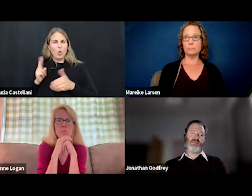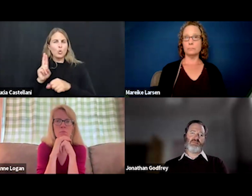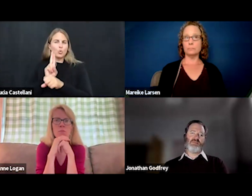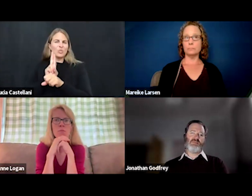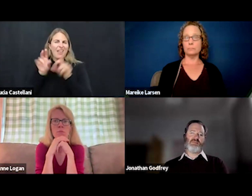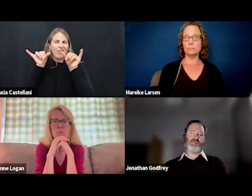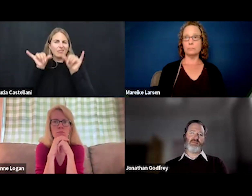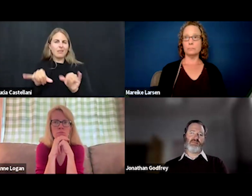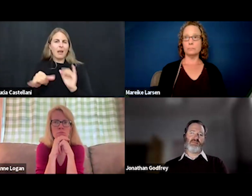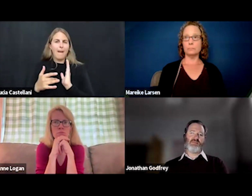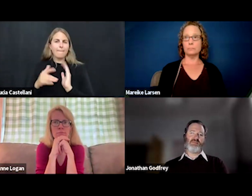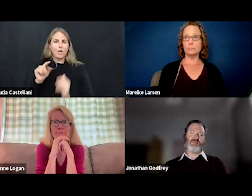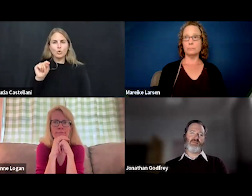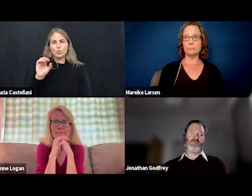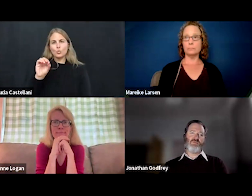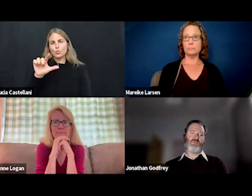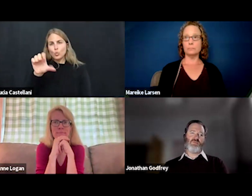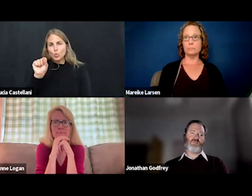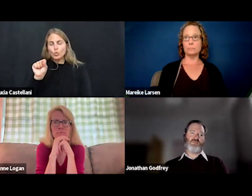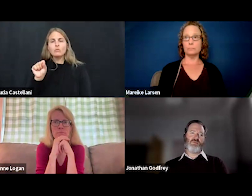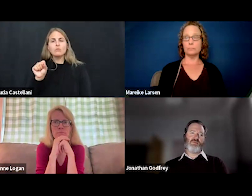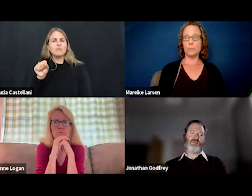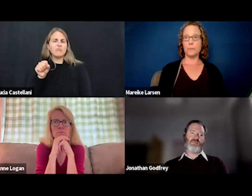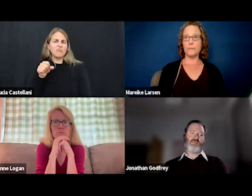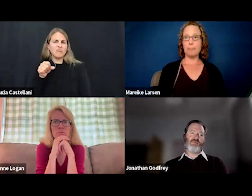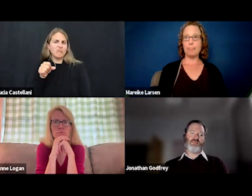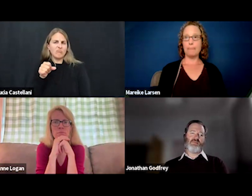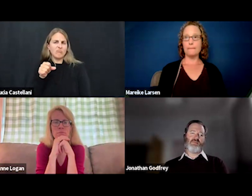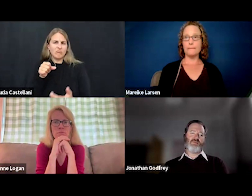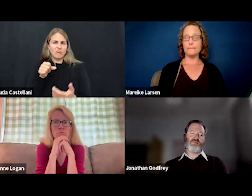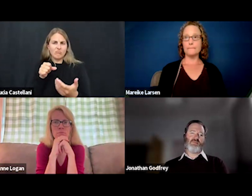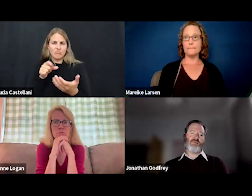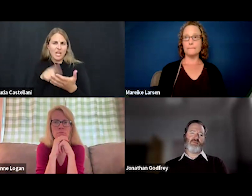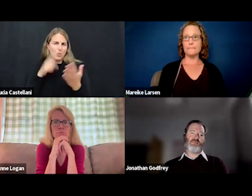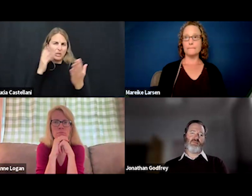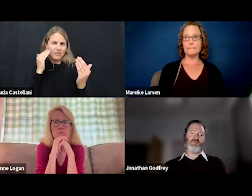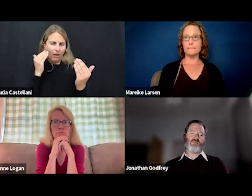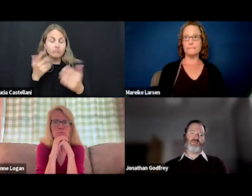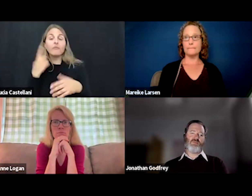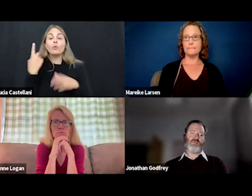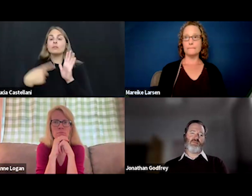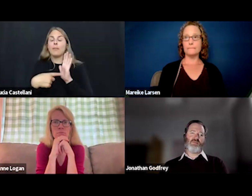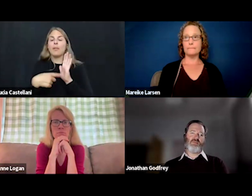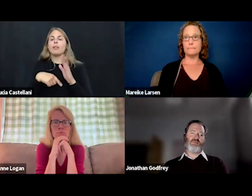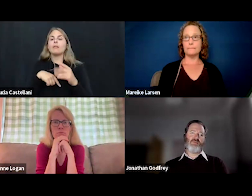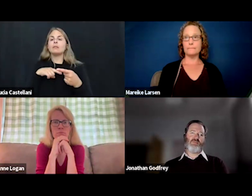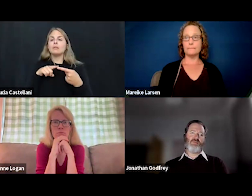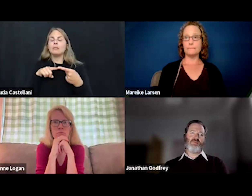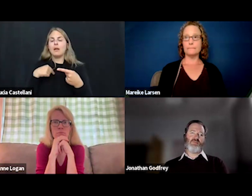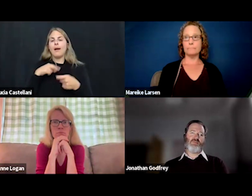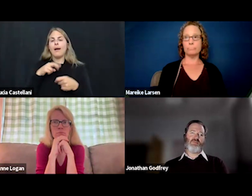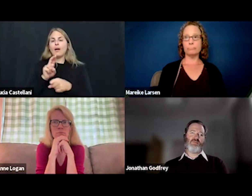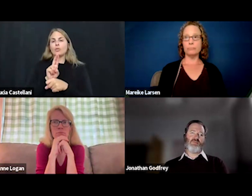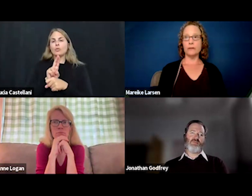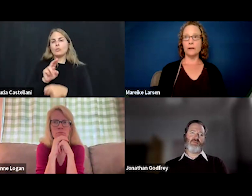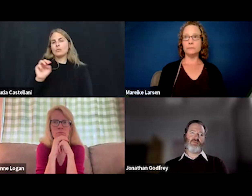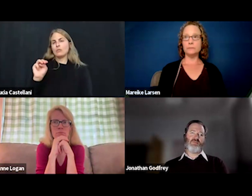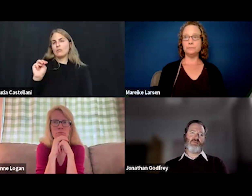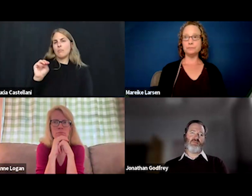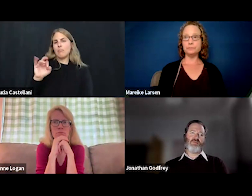expect to use to perform a specific task. For example, I use Microsoft's Visual Studio code.